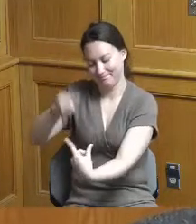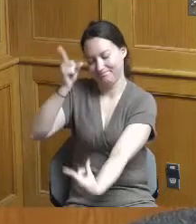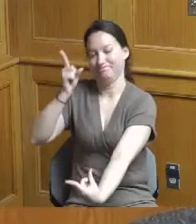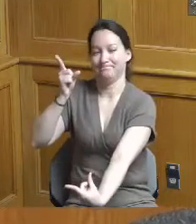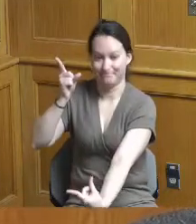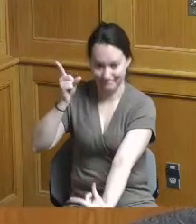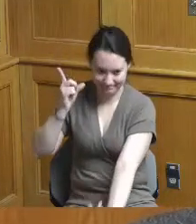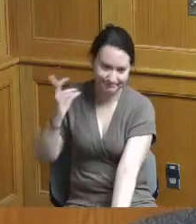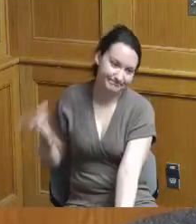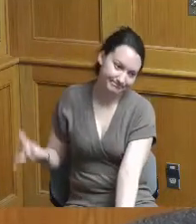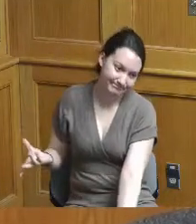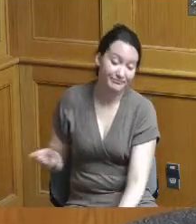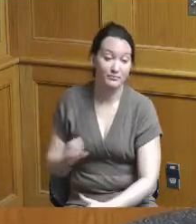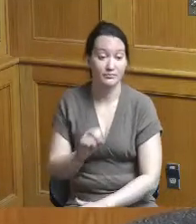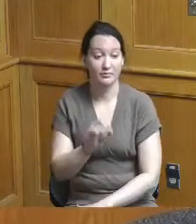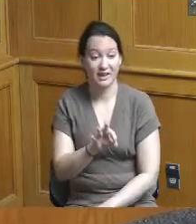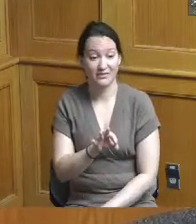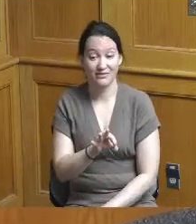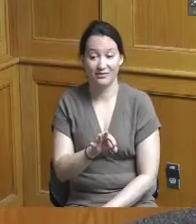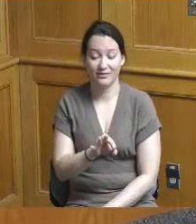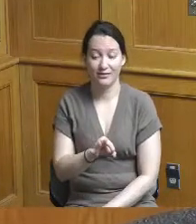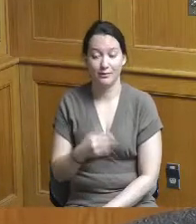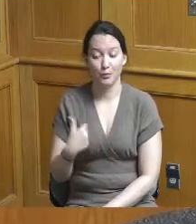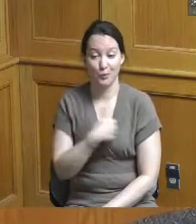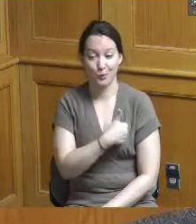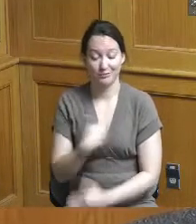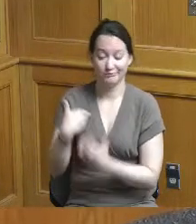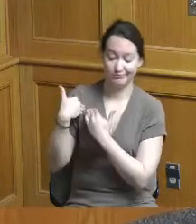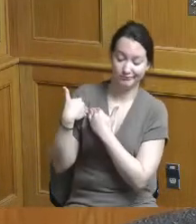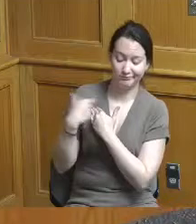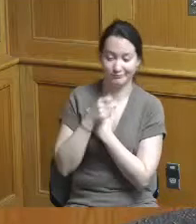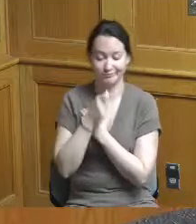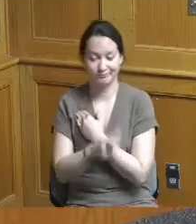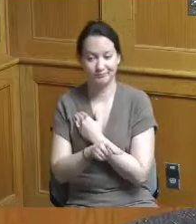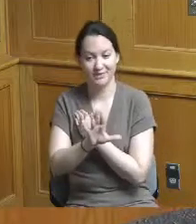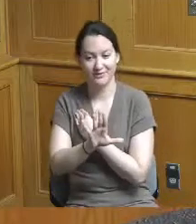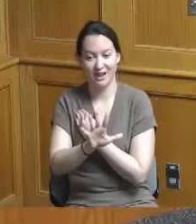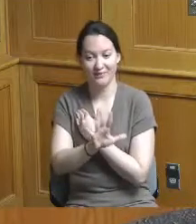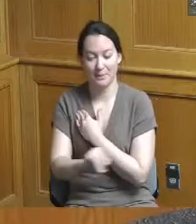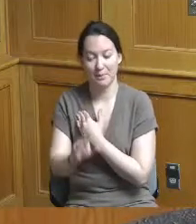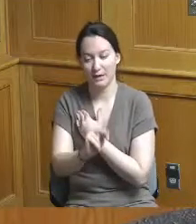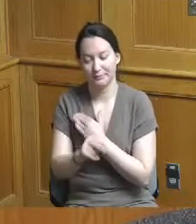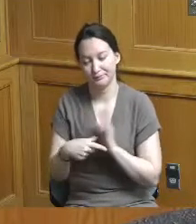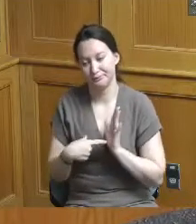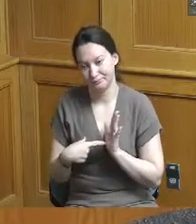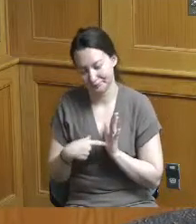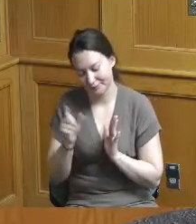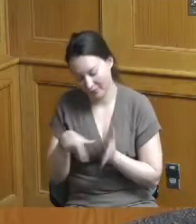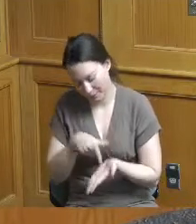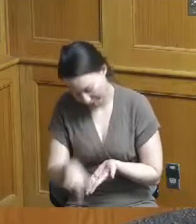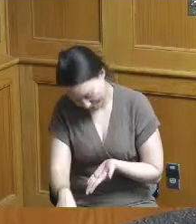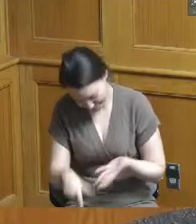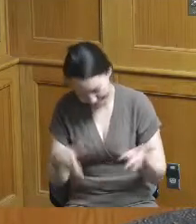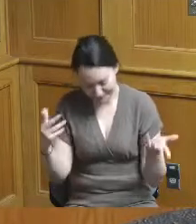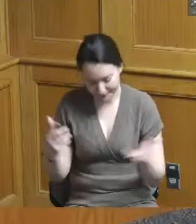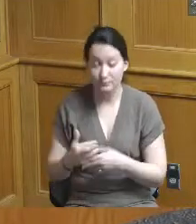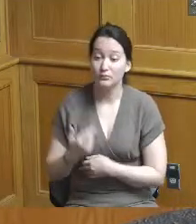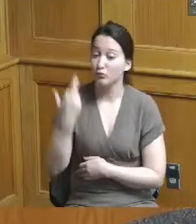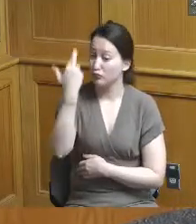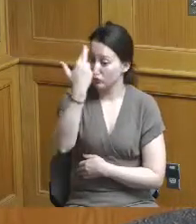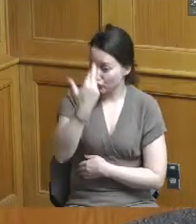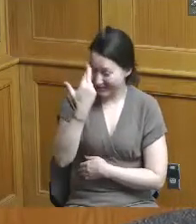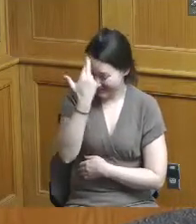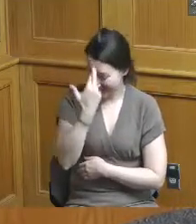to whether or not we were liable and sold the 5 million is is due and because we had authorized